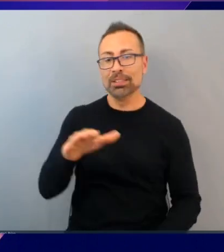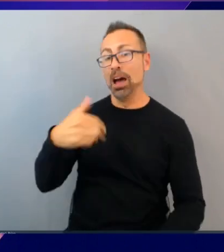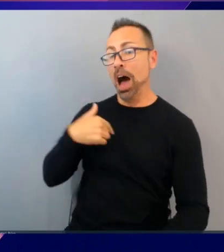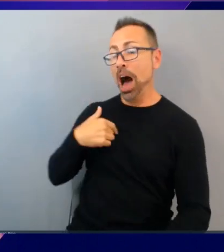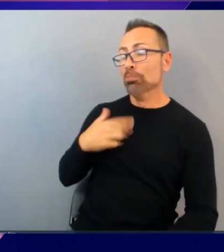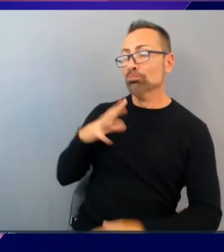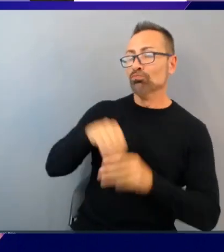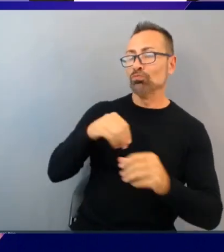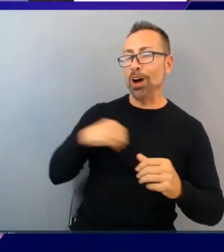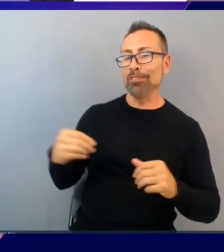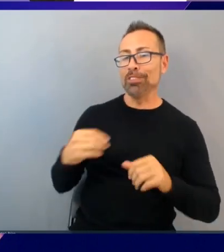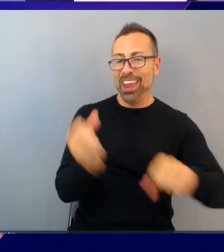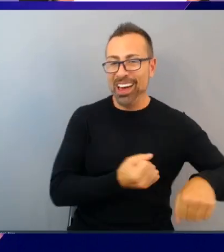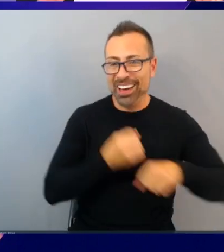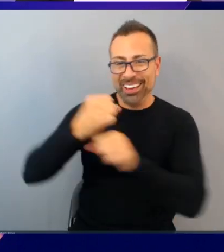who does that to me, like all the time.